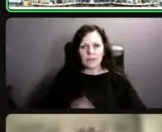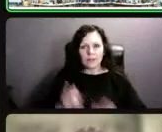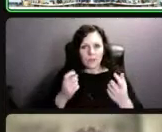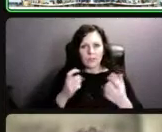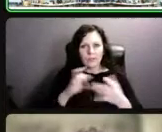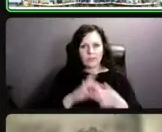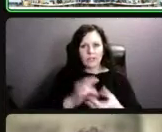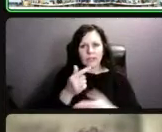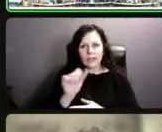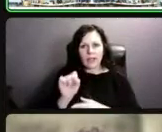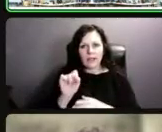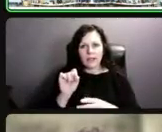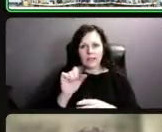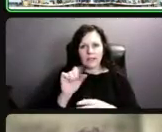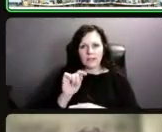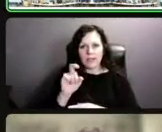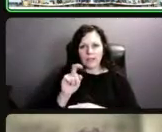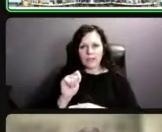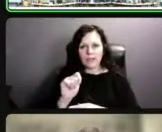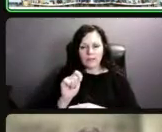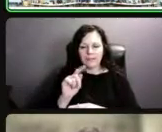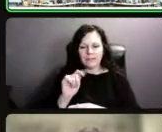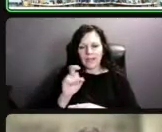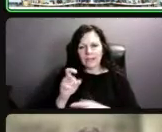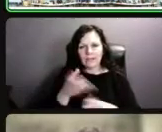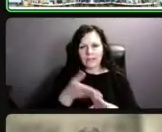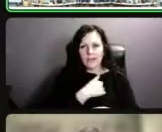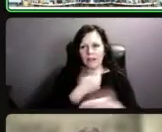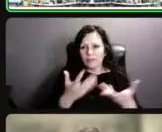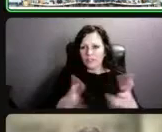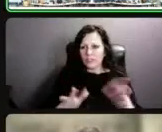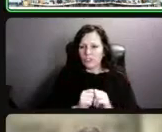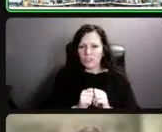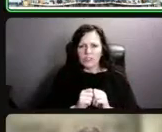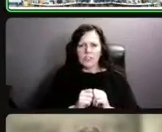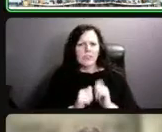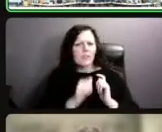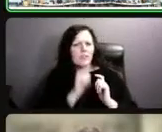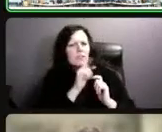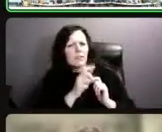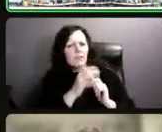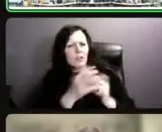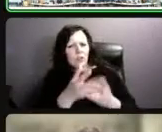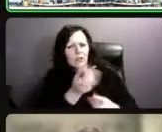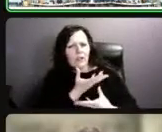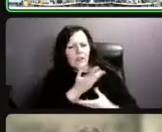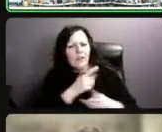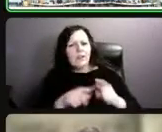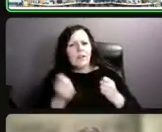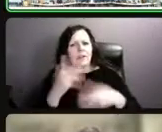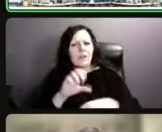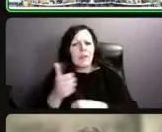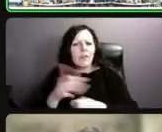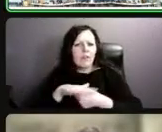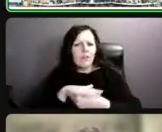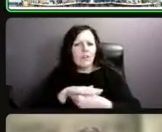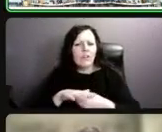FOUND NEW QUESTIONS ON THE GAS